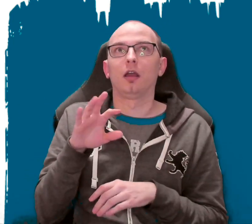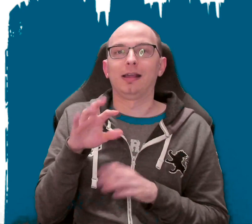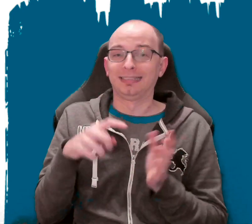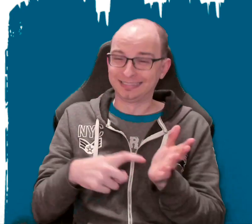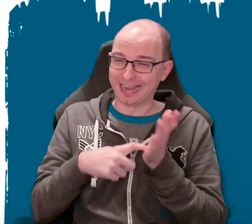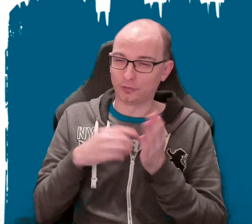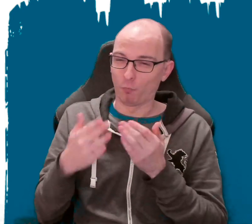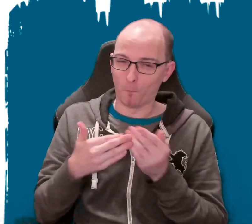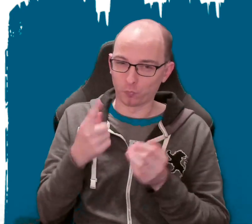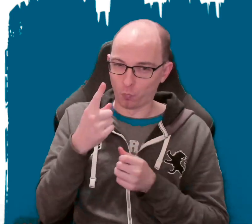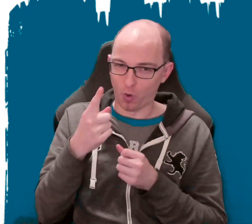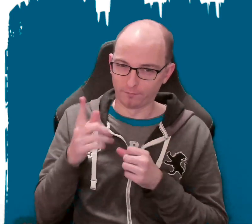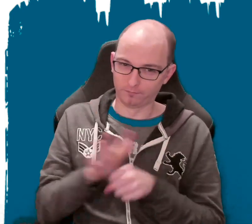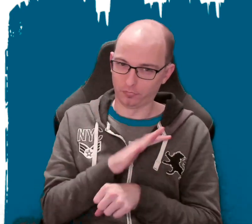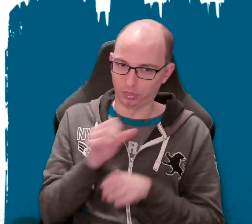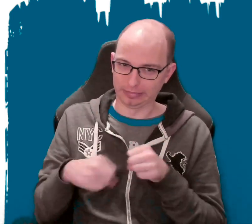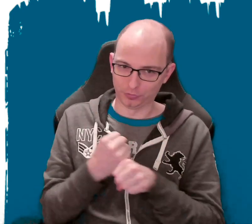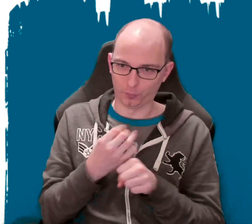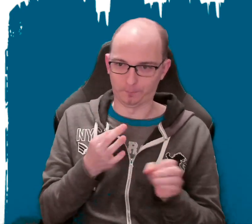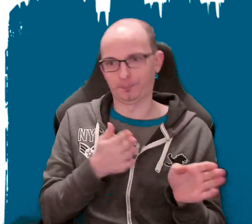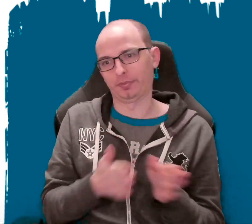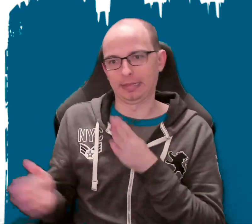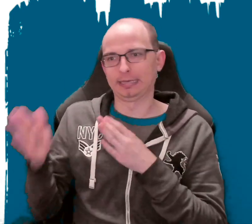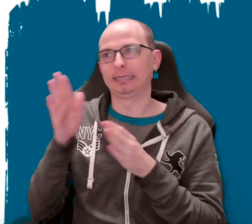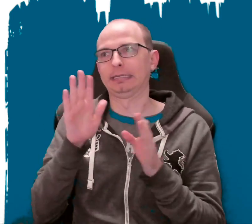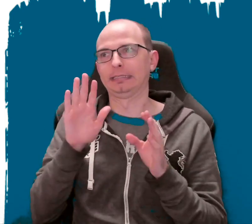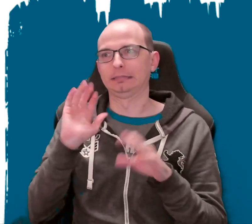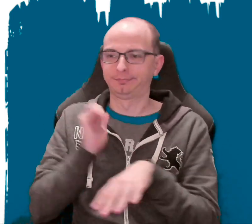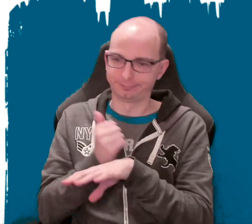It takes almost a full year to plan,